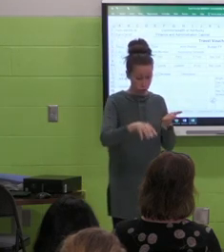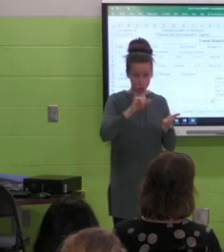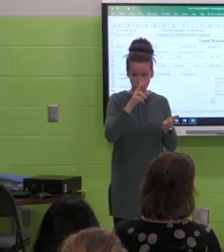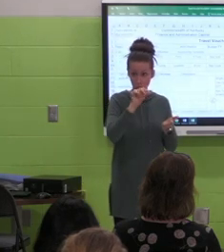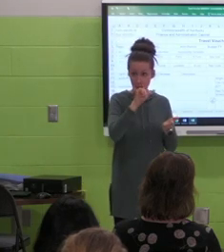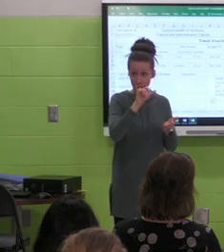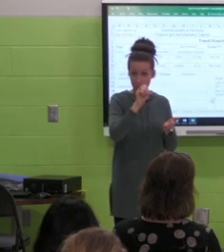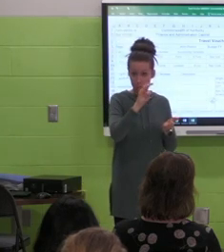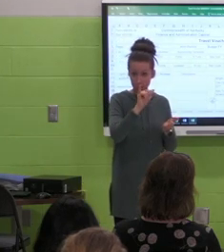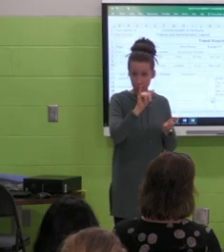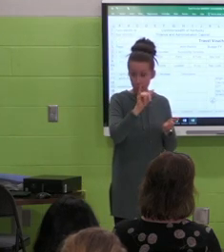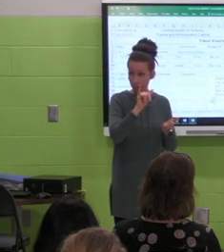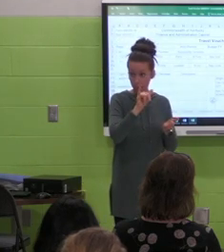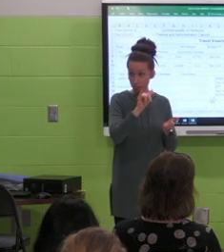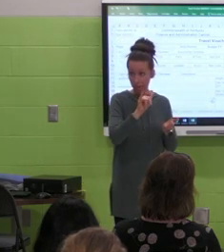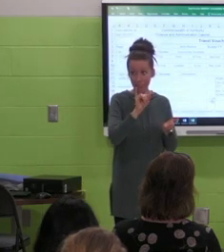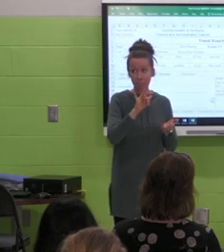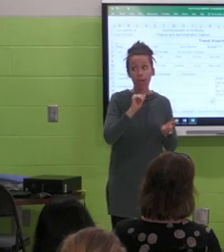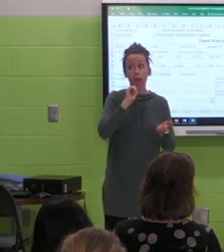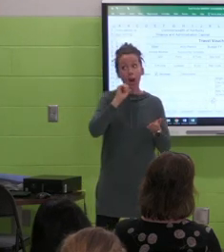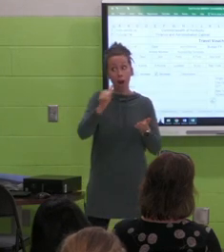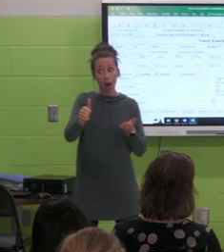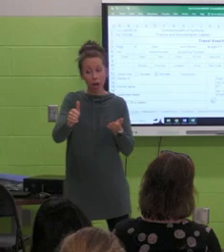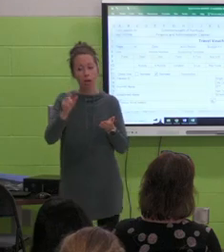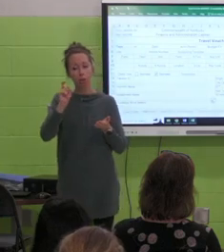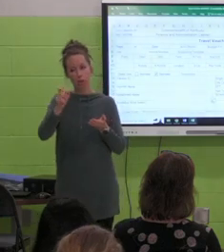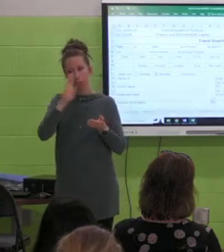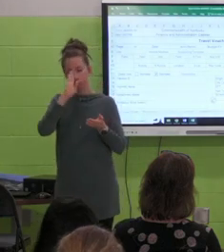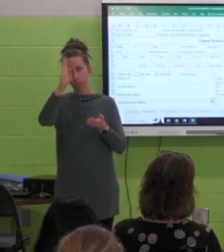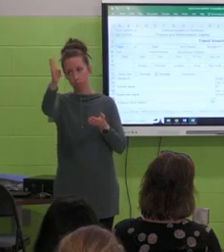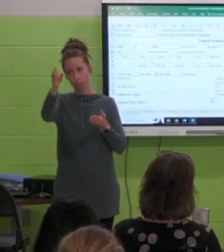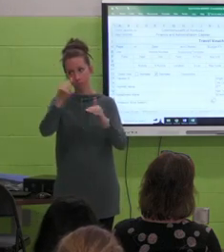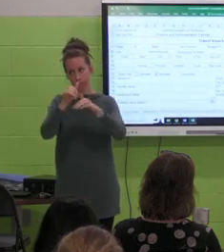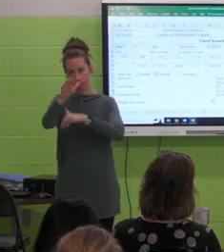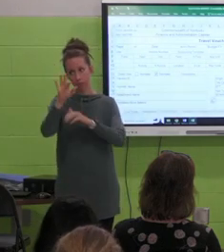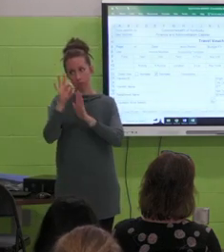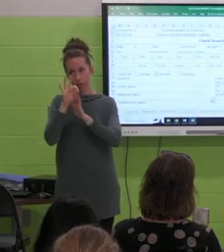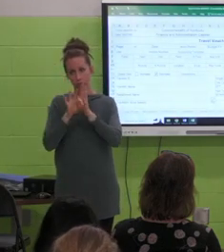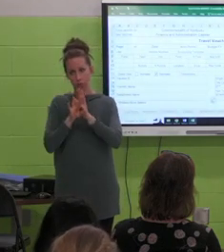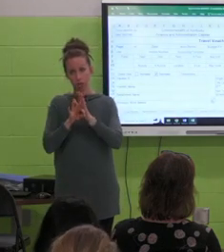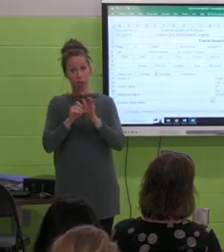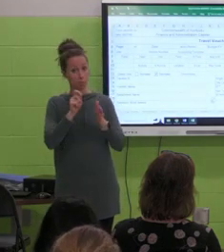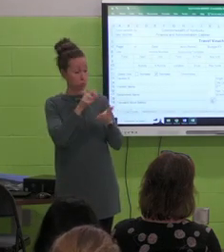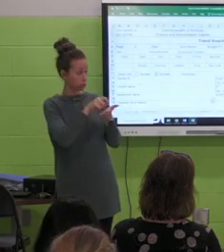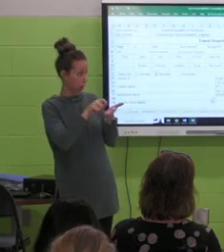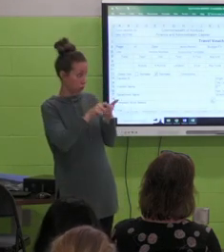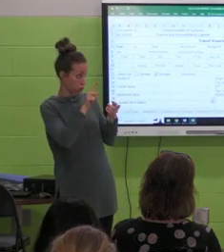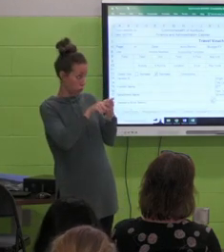Frankfort it needs to be made out to Kentucky State Treasurer yes